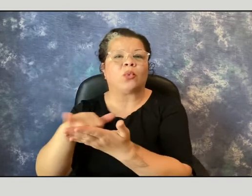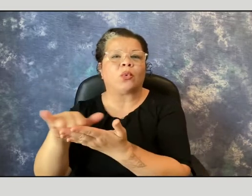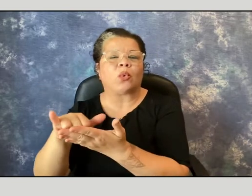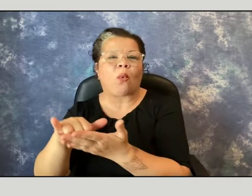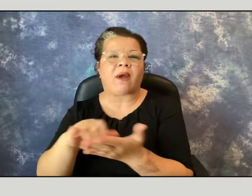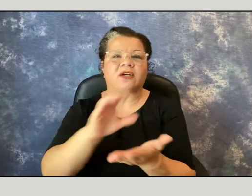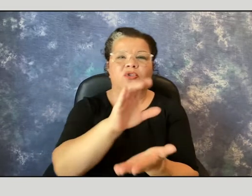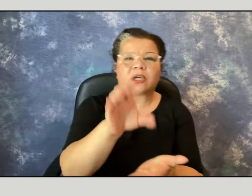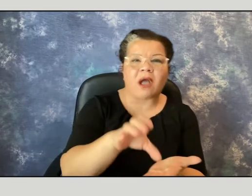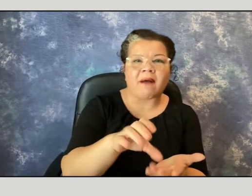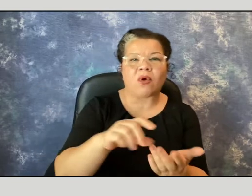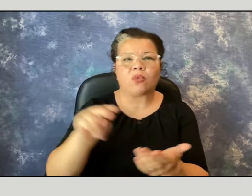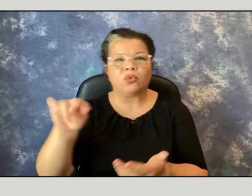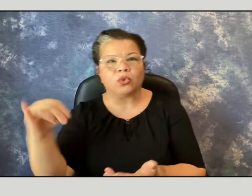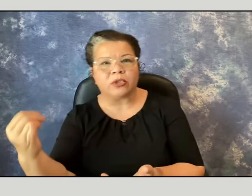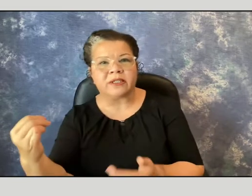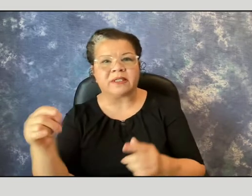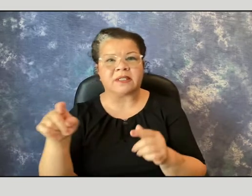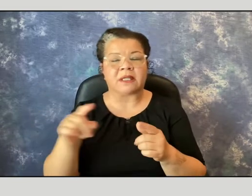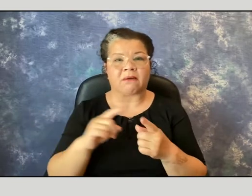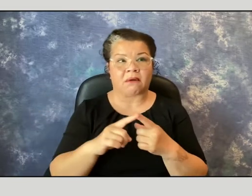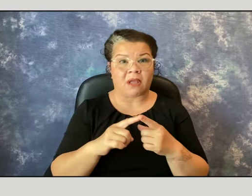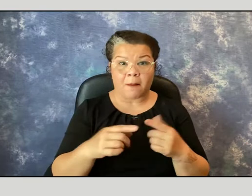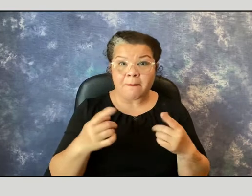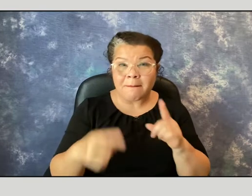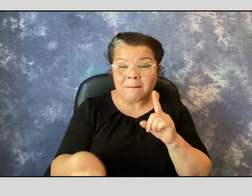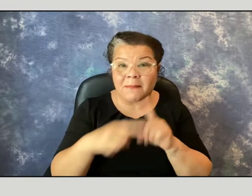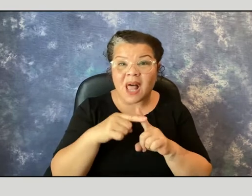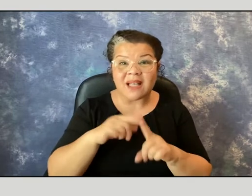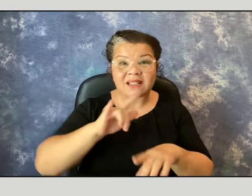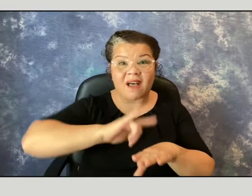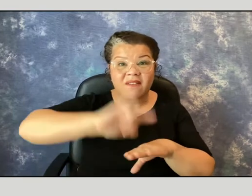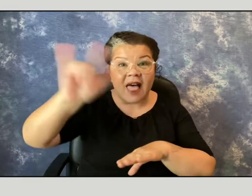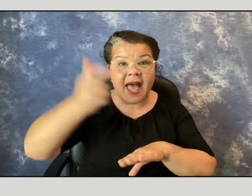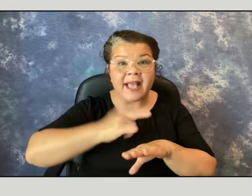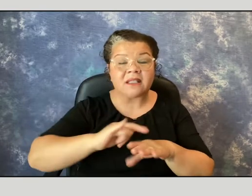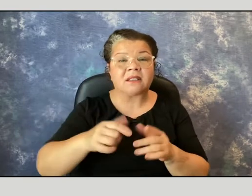The airlines were a big part of this in order to encourage migration,